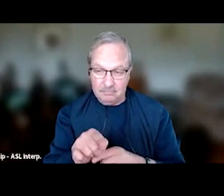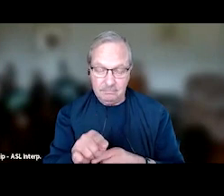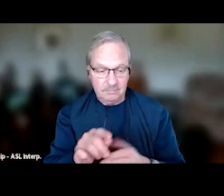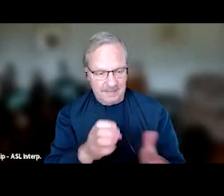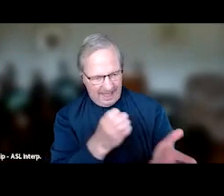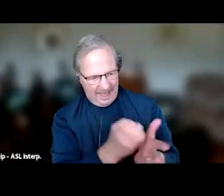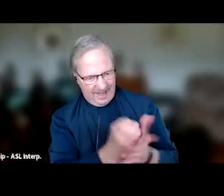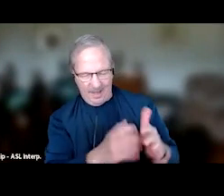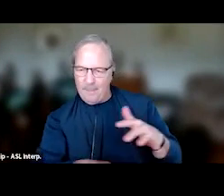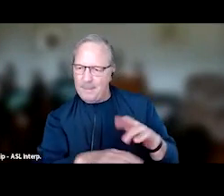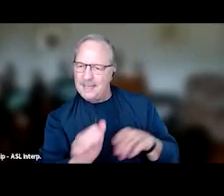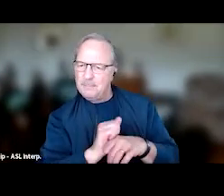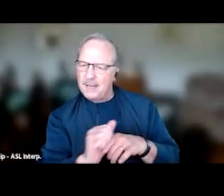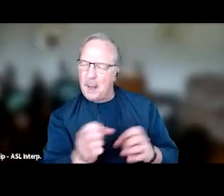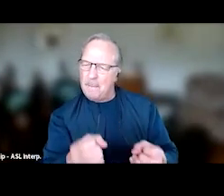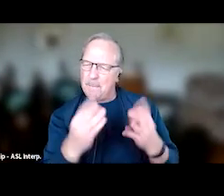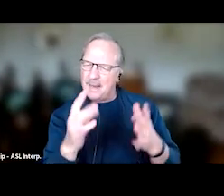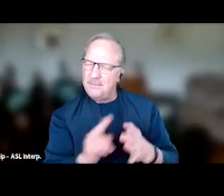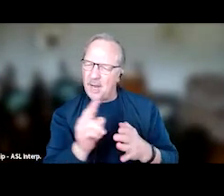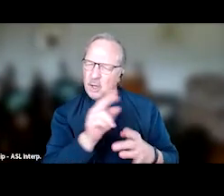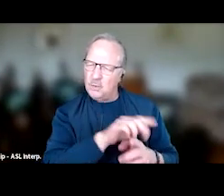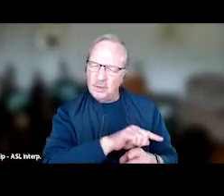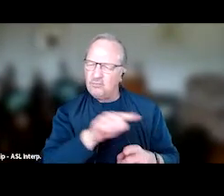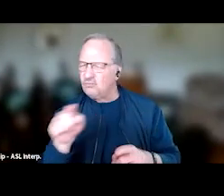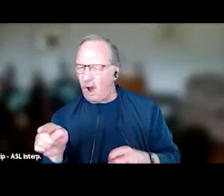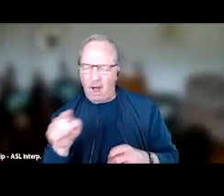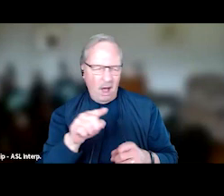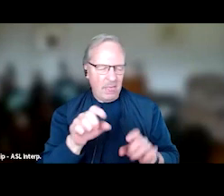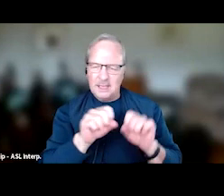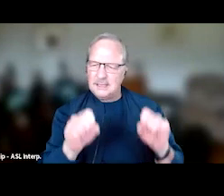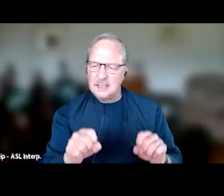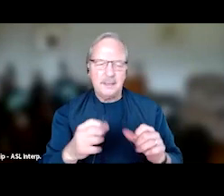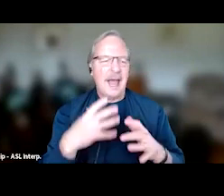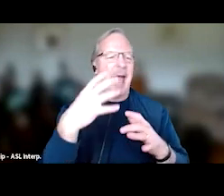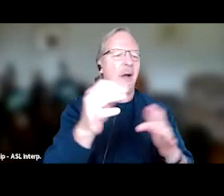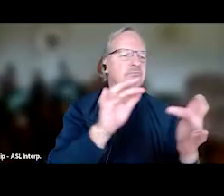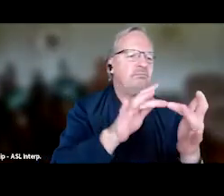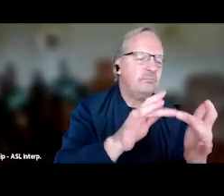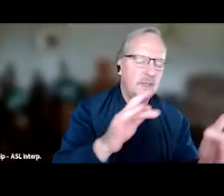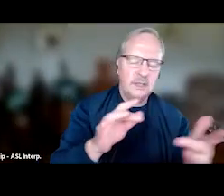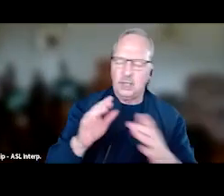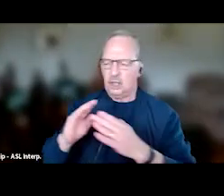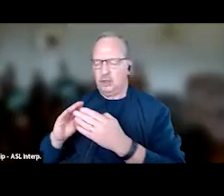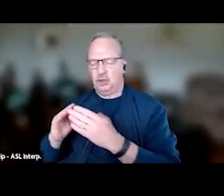that many of us use across systems, whether you're an outreach provider, shelter provider, a provider of housing,